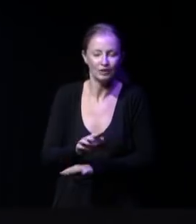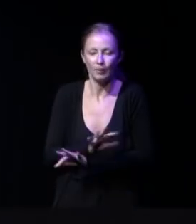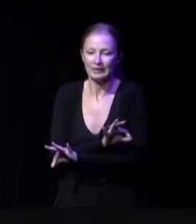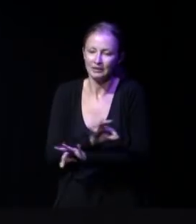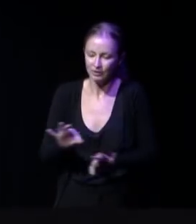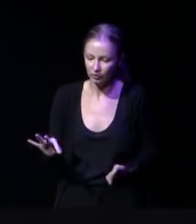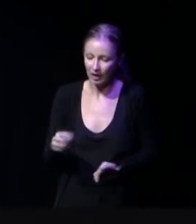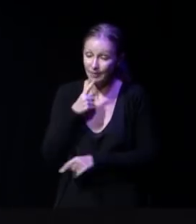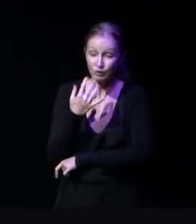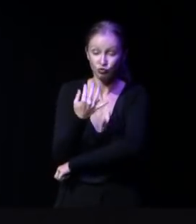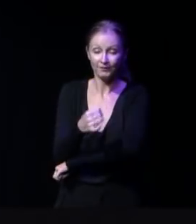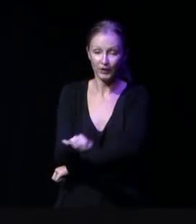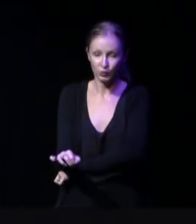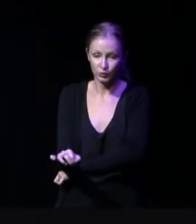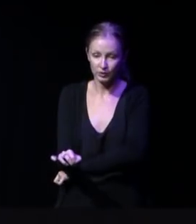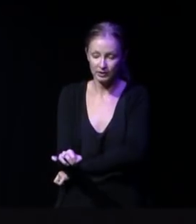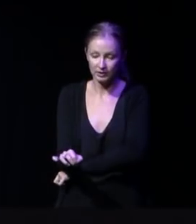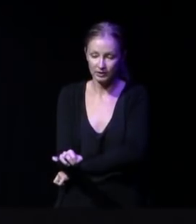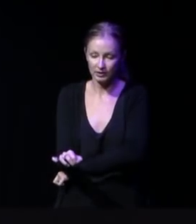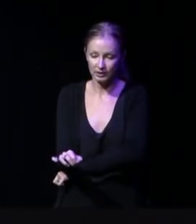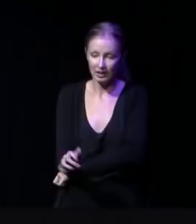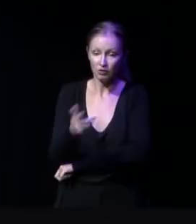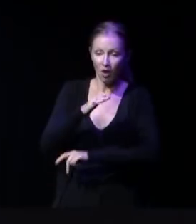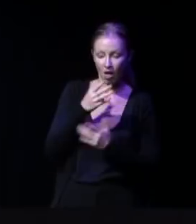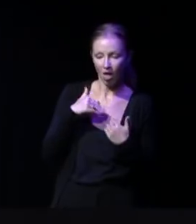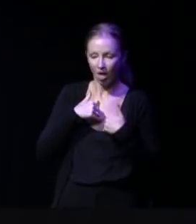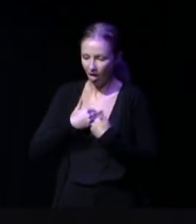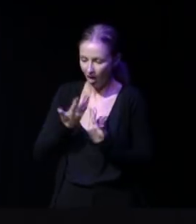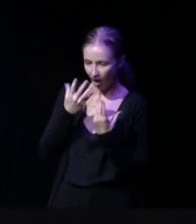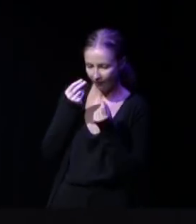we must refuse to be seduced by what is simply presented,